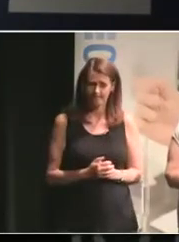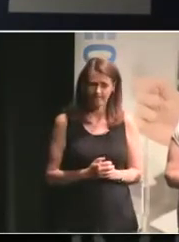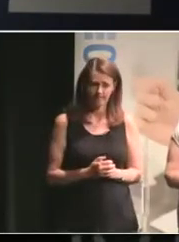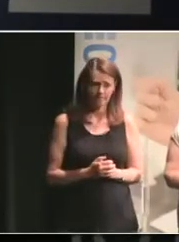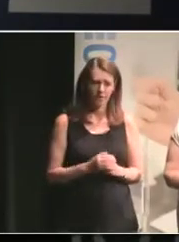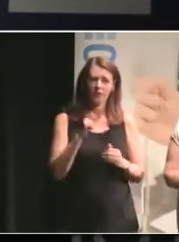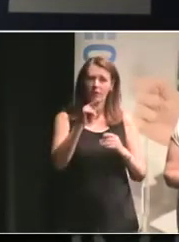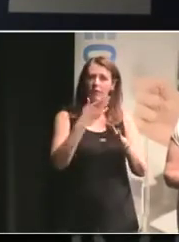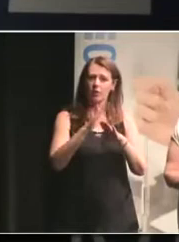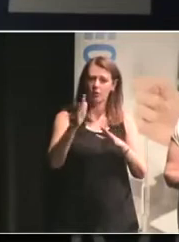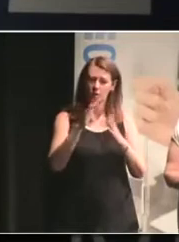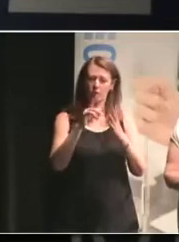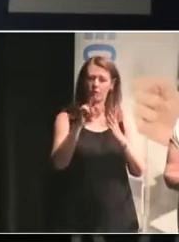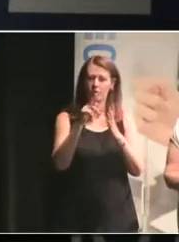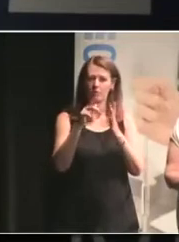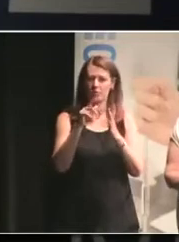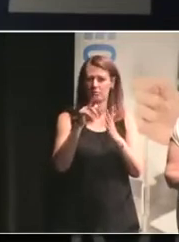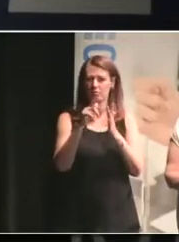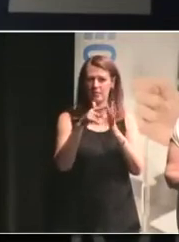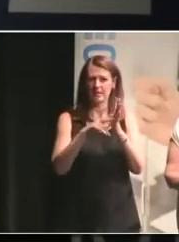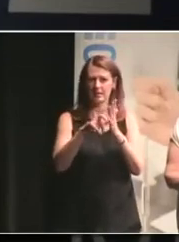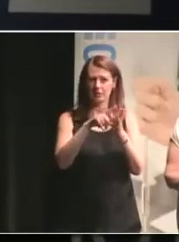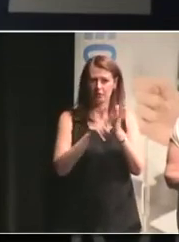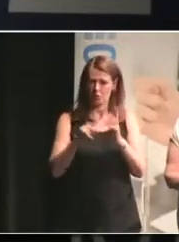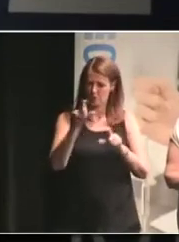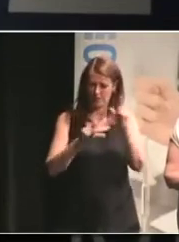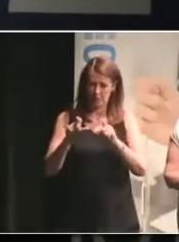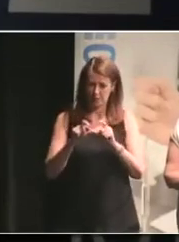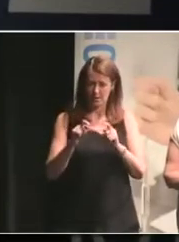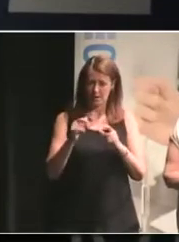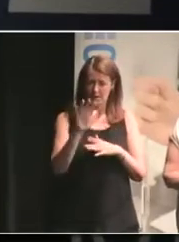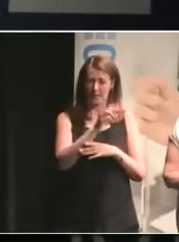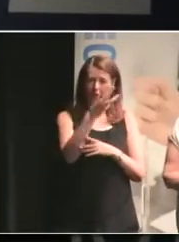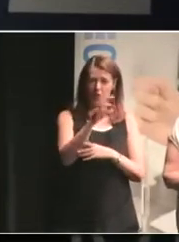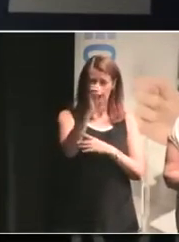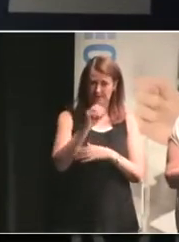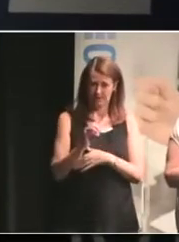industrial chemicals classified as hazardous to human health about 30 percent are used in personal